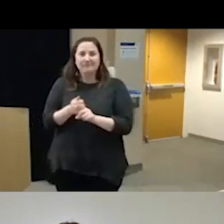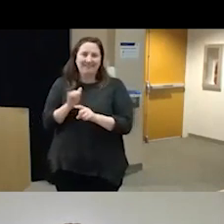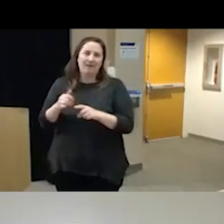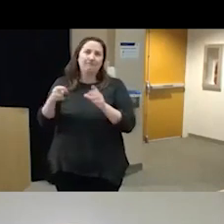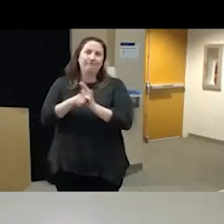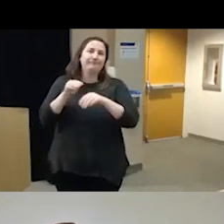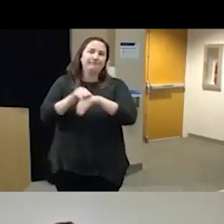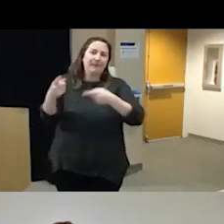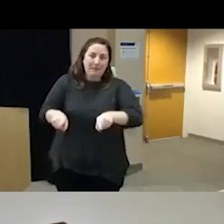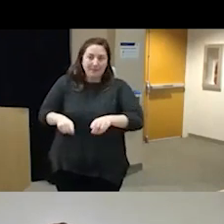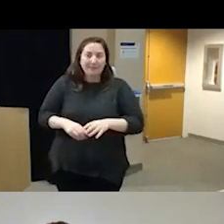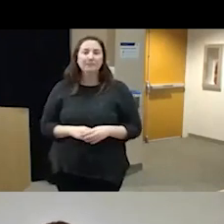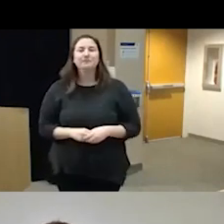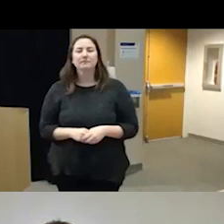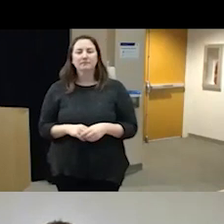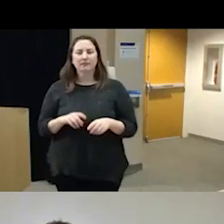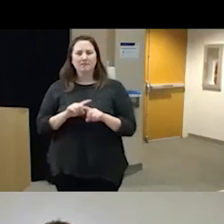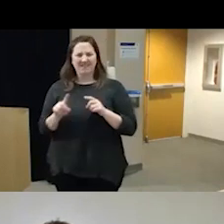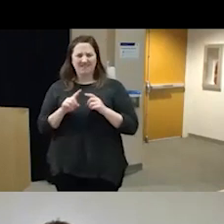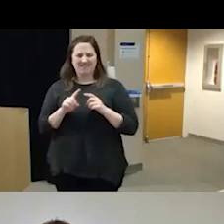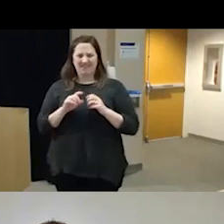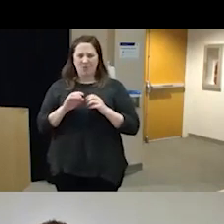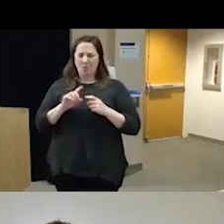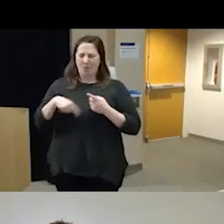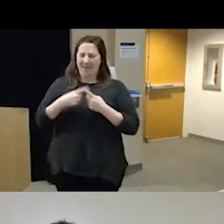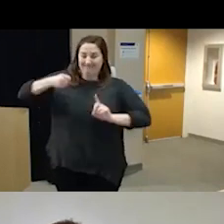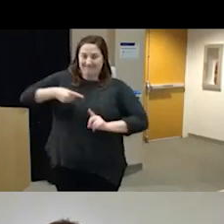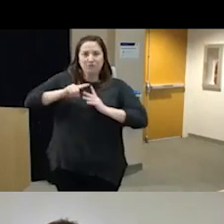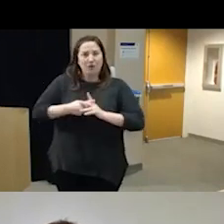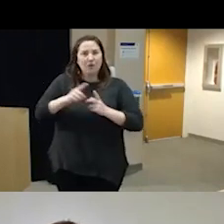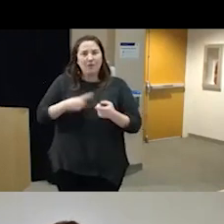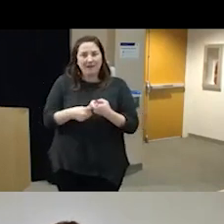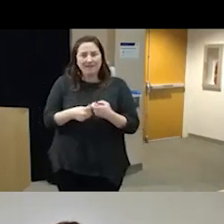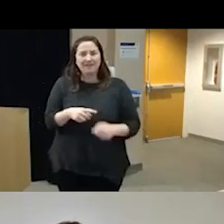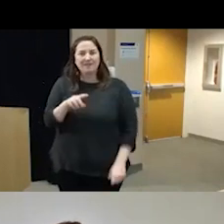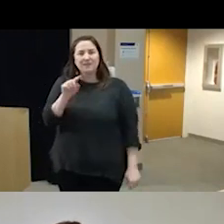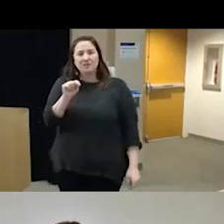But the question is when does it start? So Toby pilinger from all of our house who